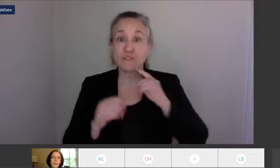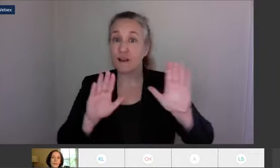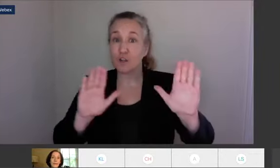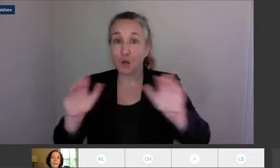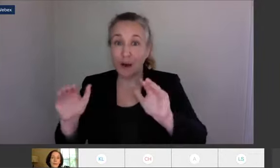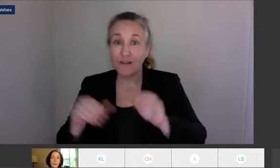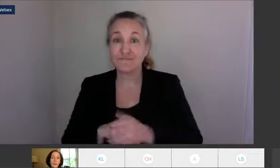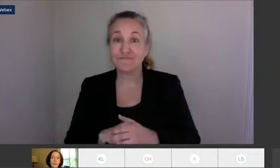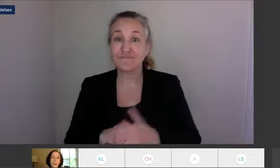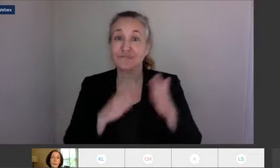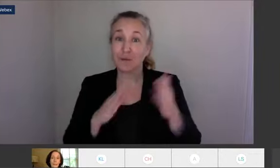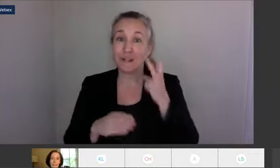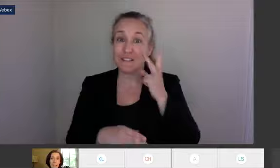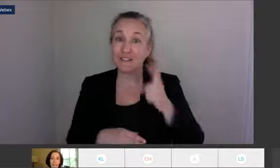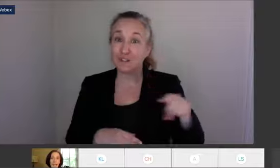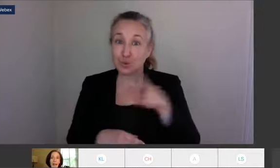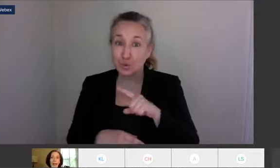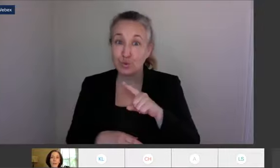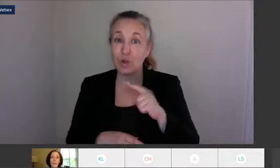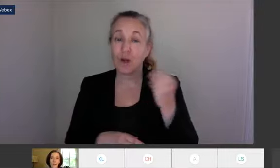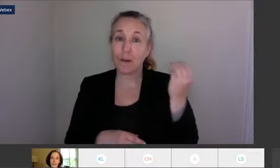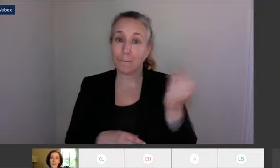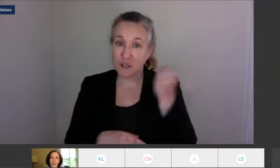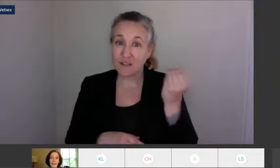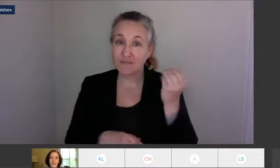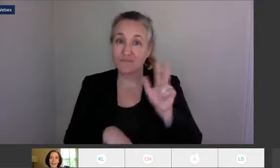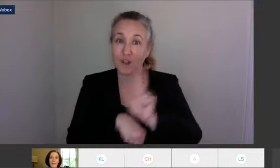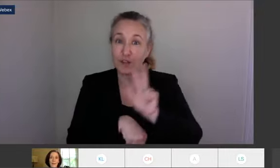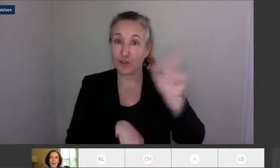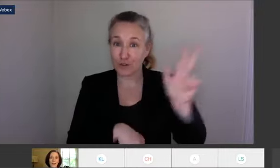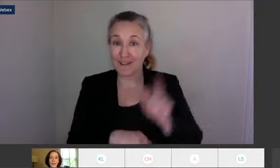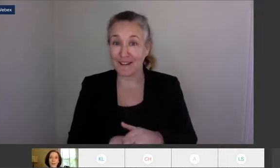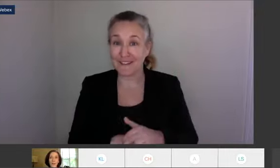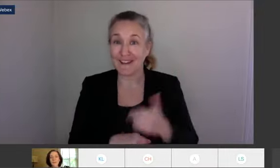plan to see you Monday at 3 o'clock have a great afternoon